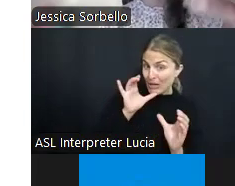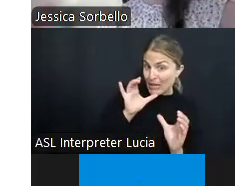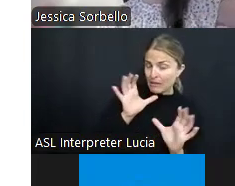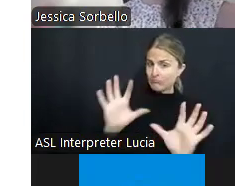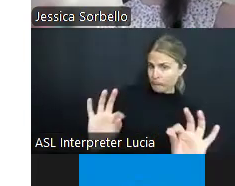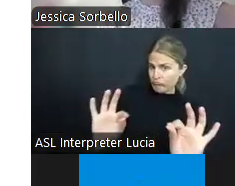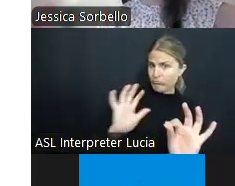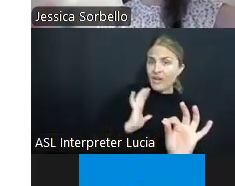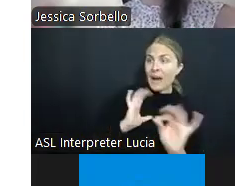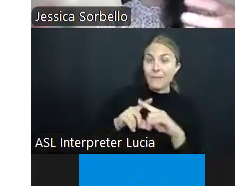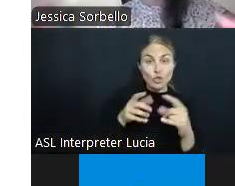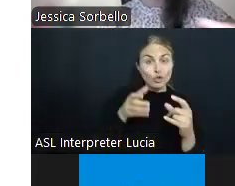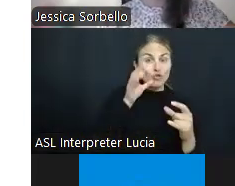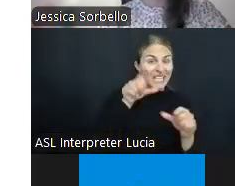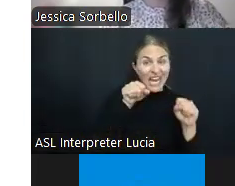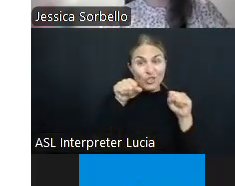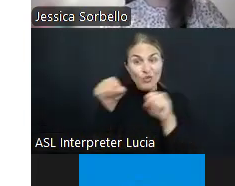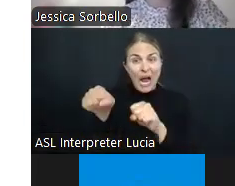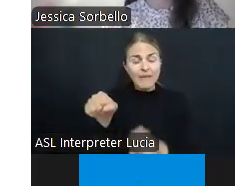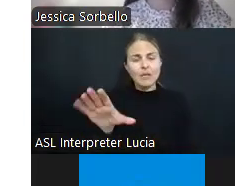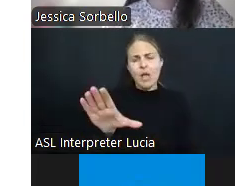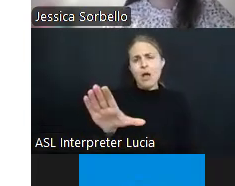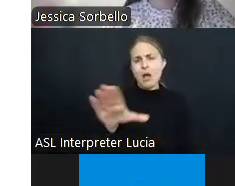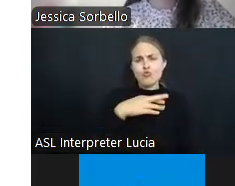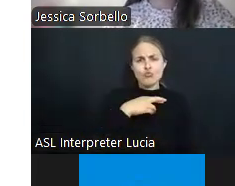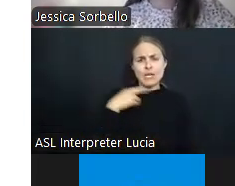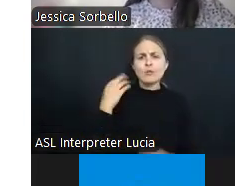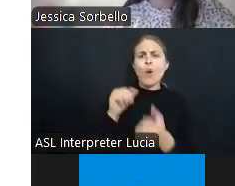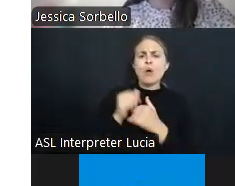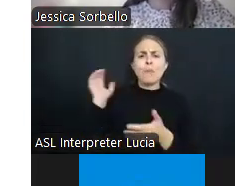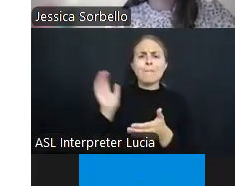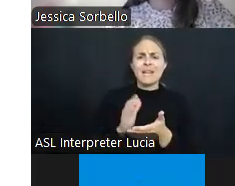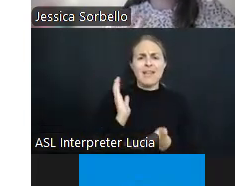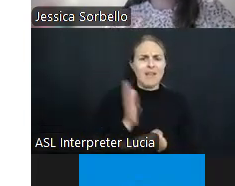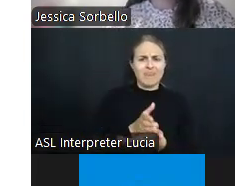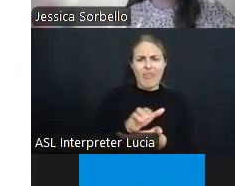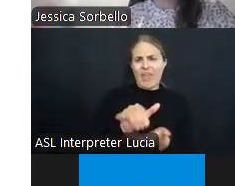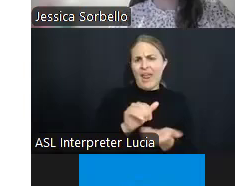approaches like that where, again for many of us in that